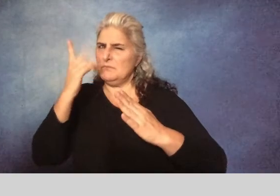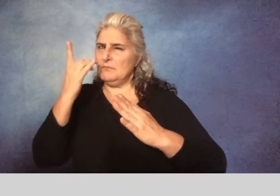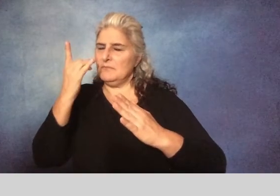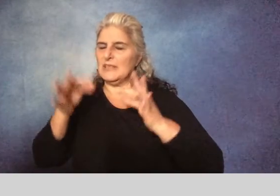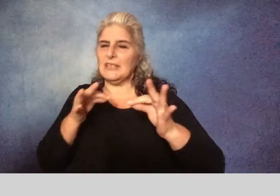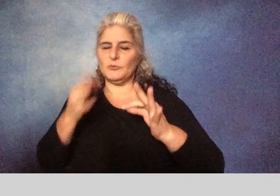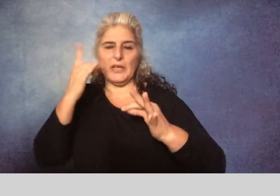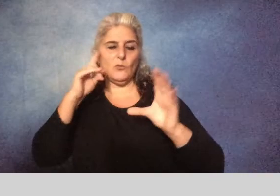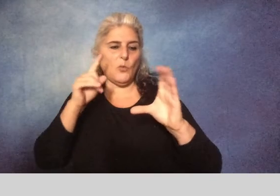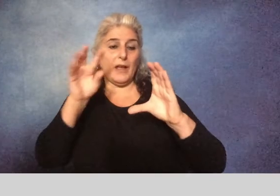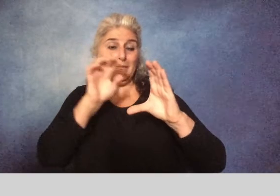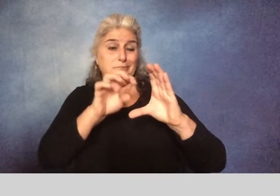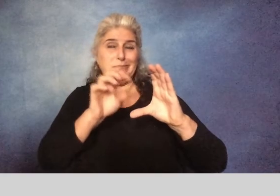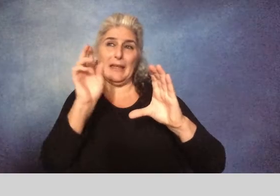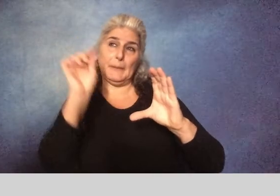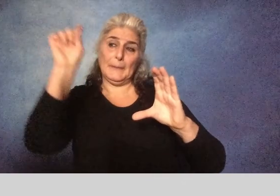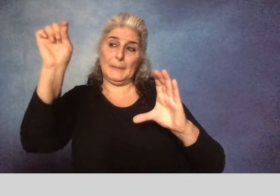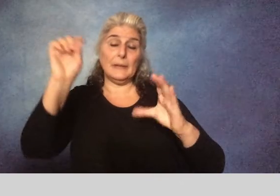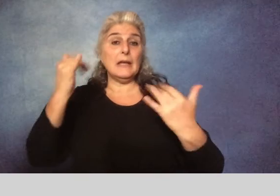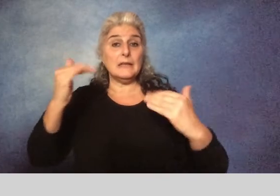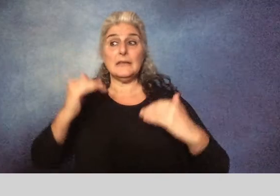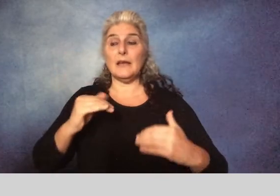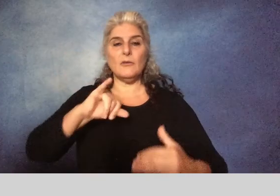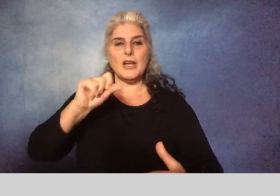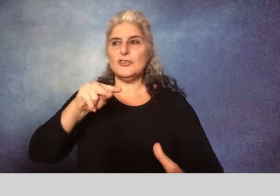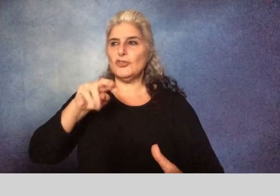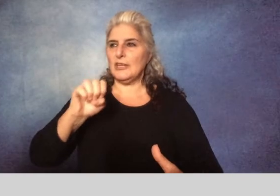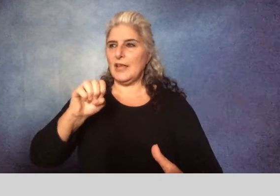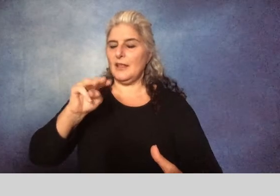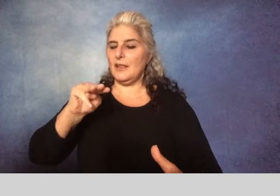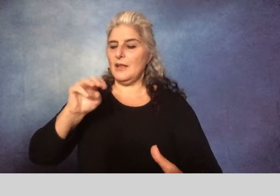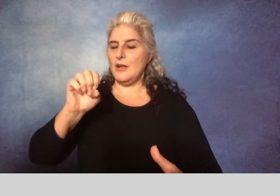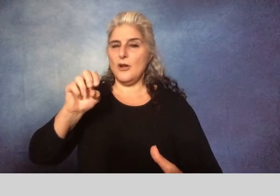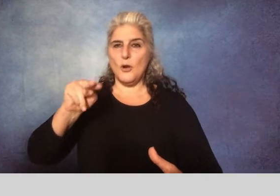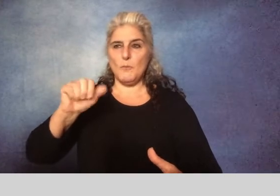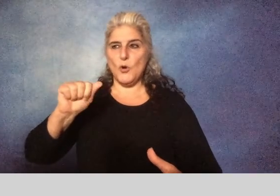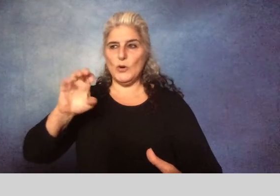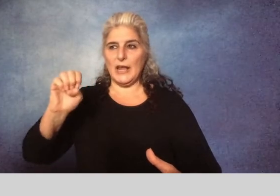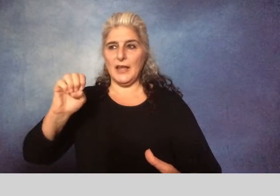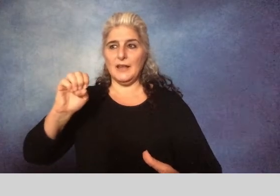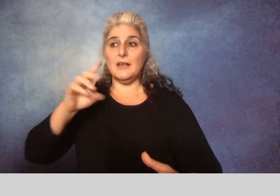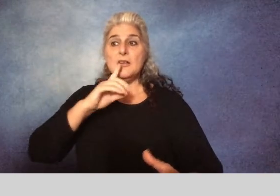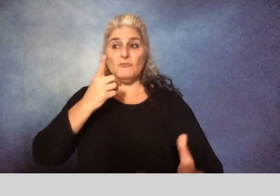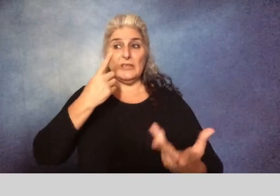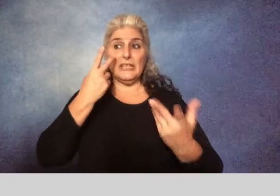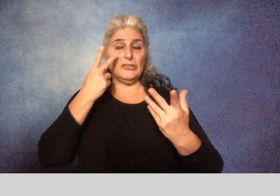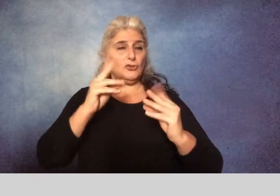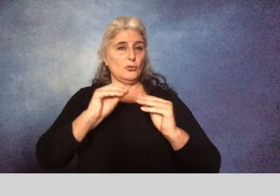This plot shows two of Janelle Monae's albums in the data. They're separated which makes sense if you're familiar with the albums.